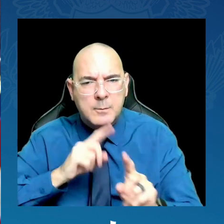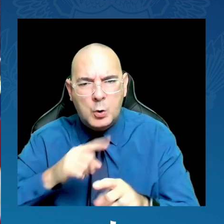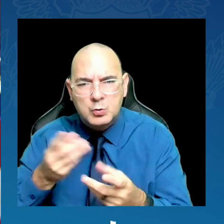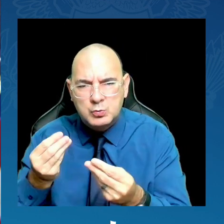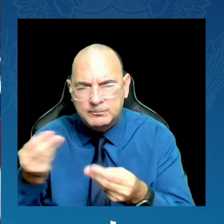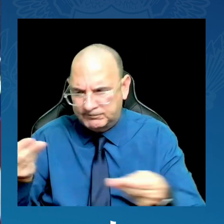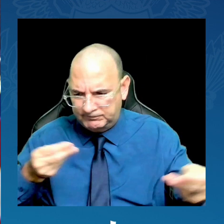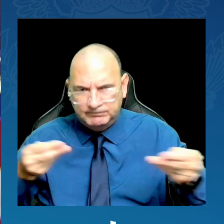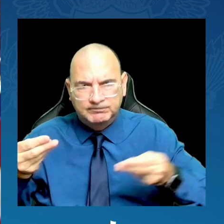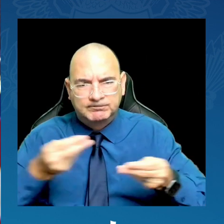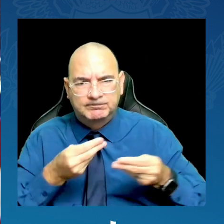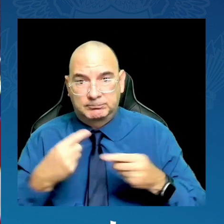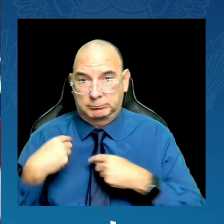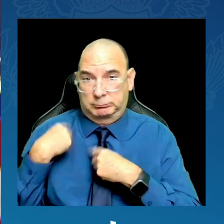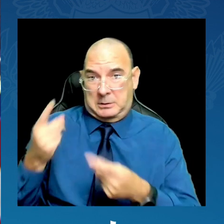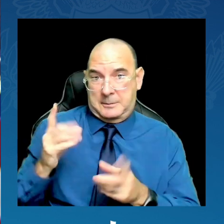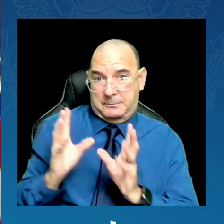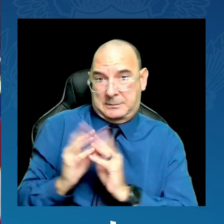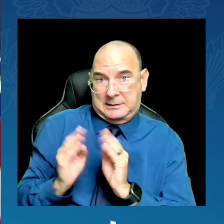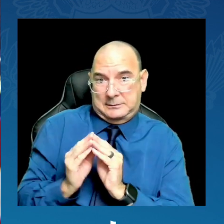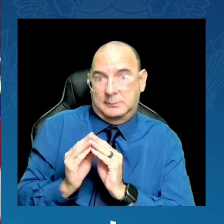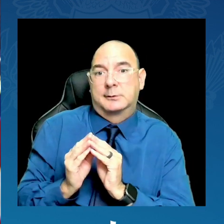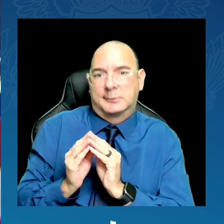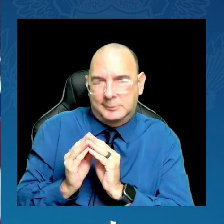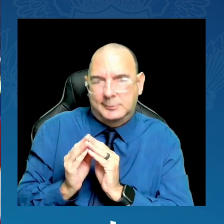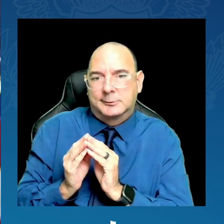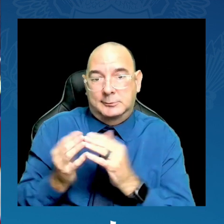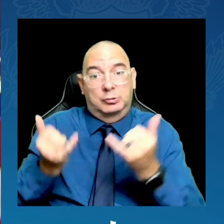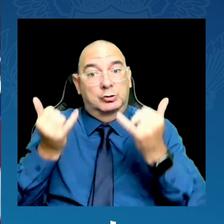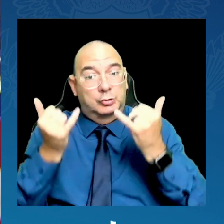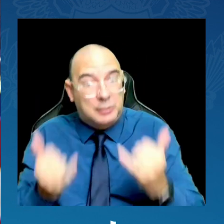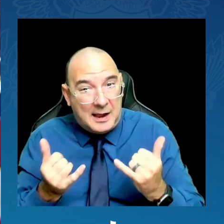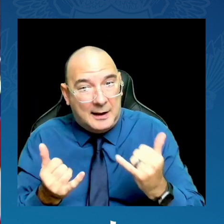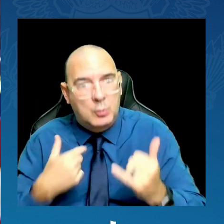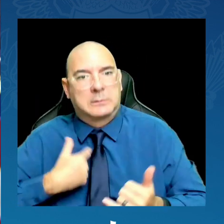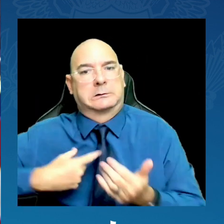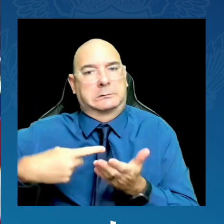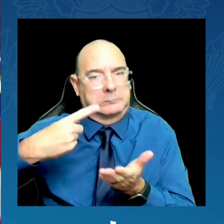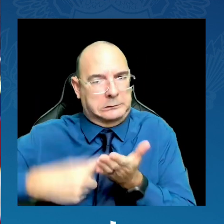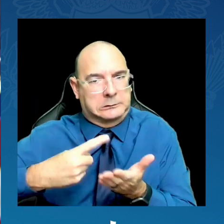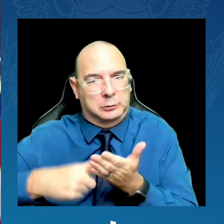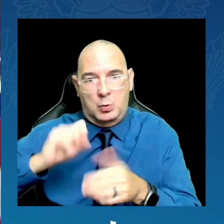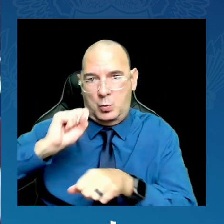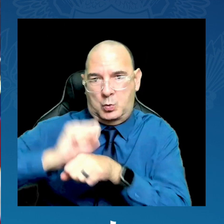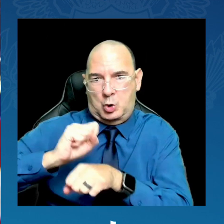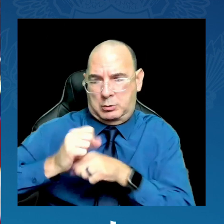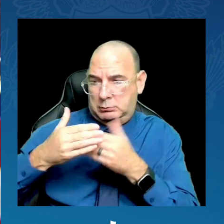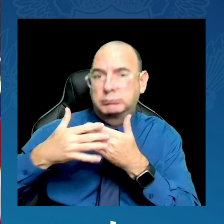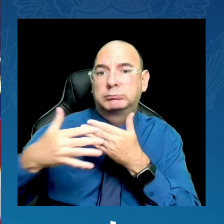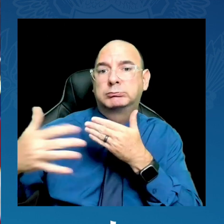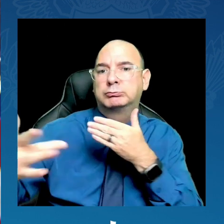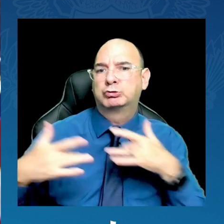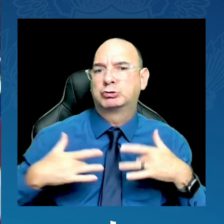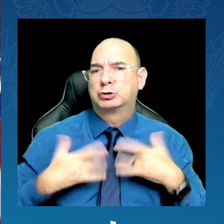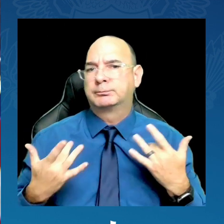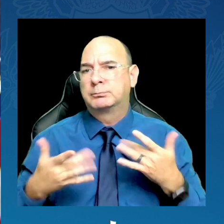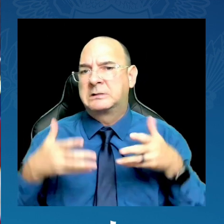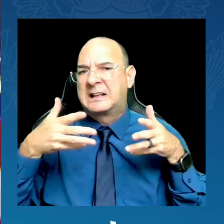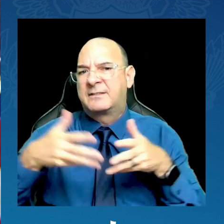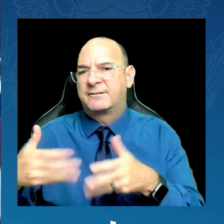We will, today, also discuss the work yet ahead -- the work we must still do to continue to move forward.